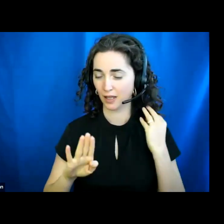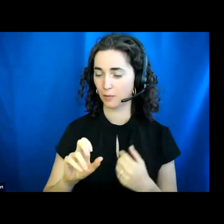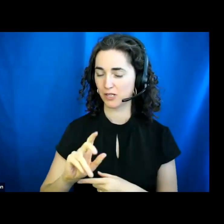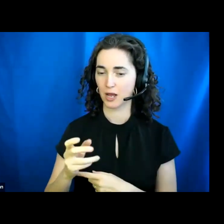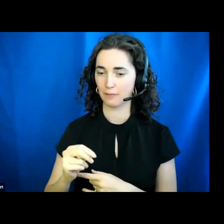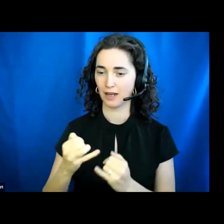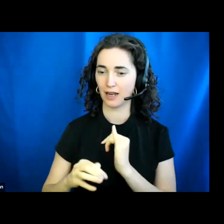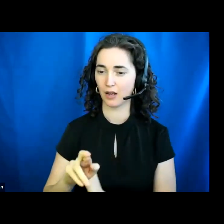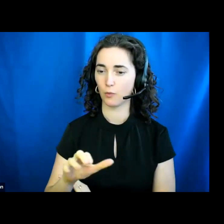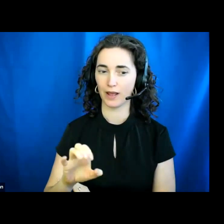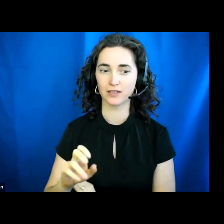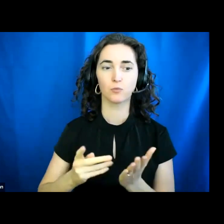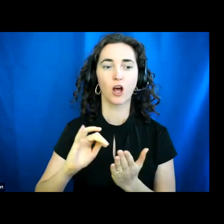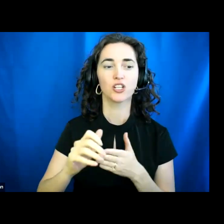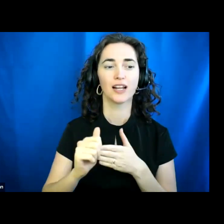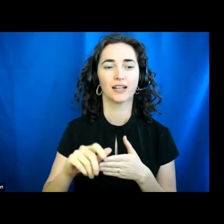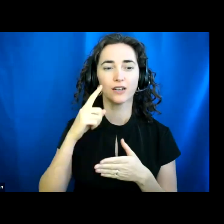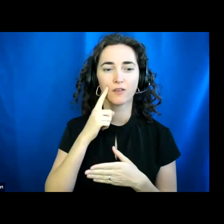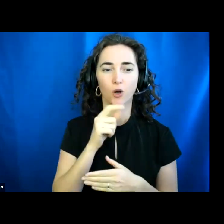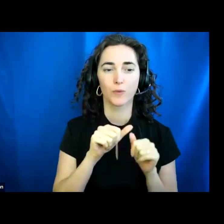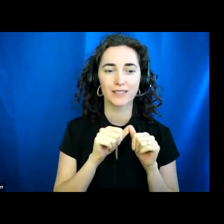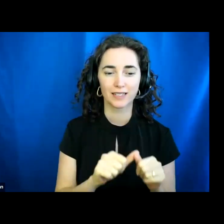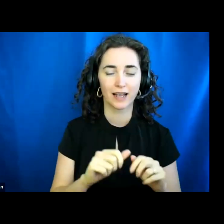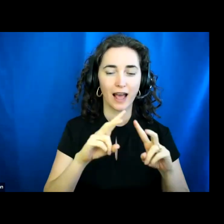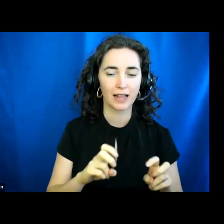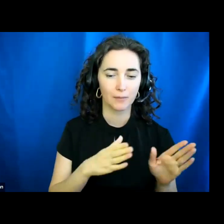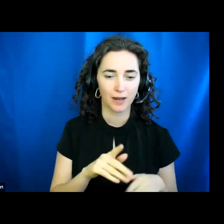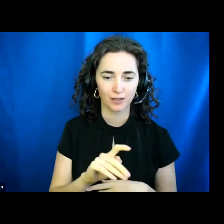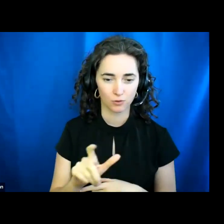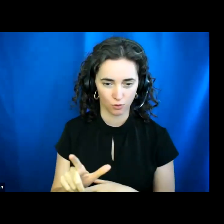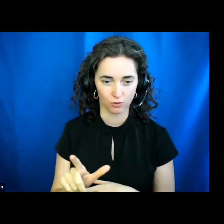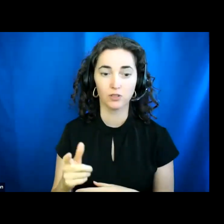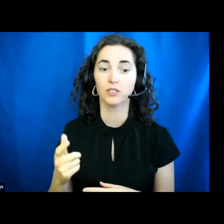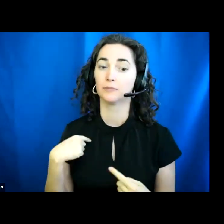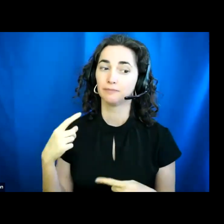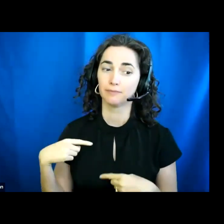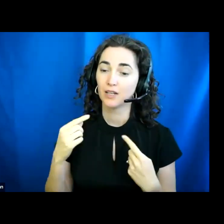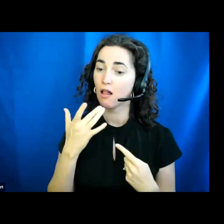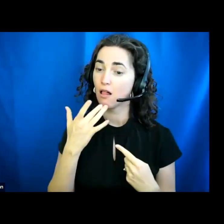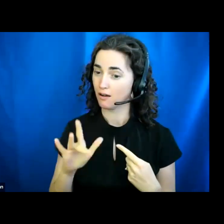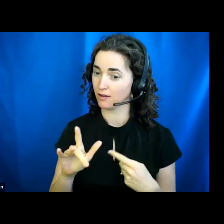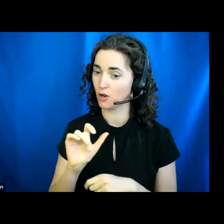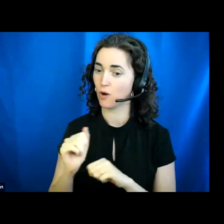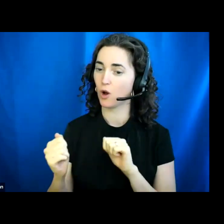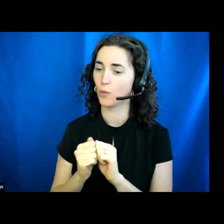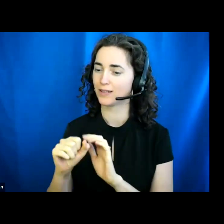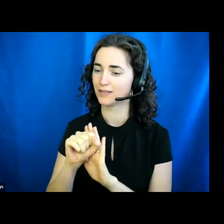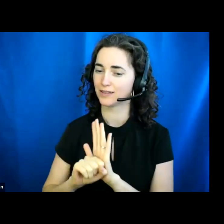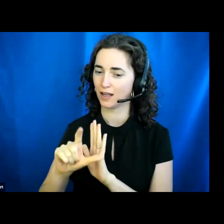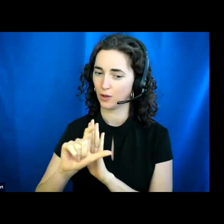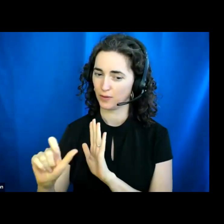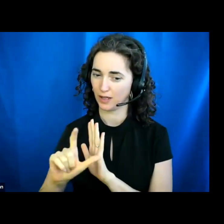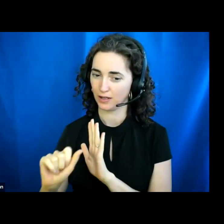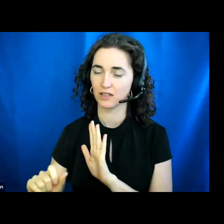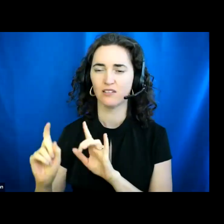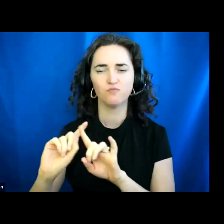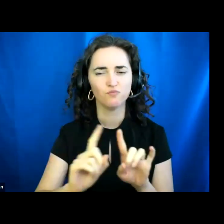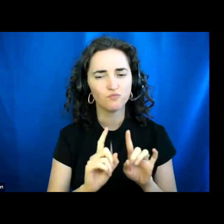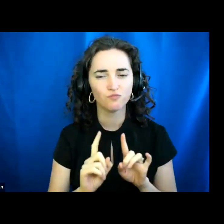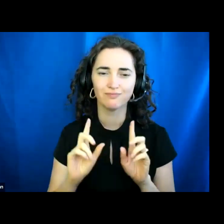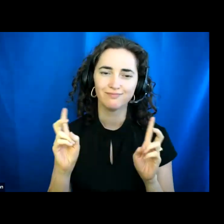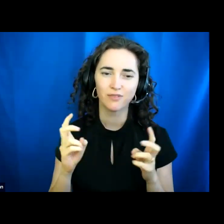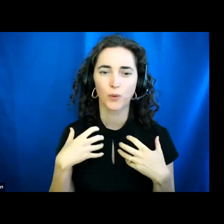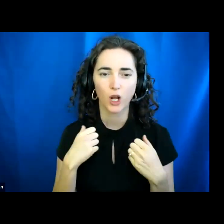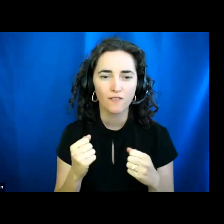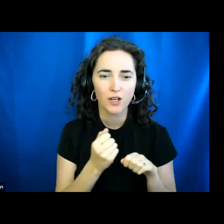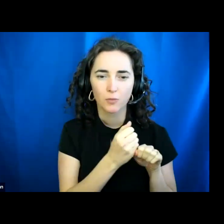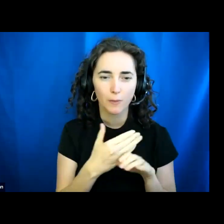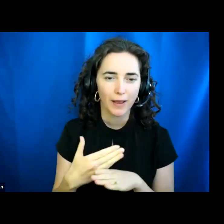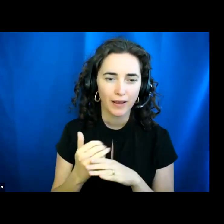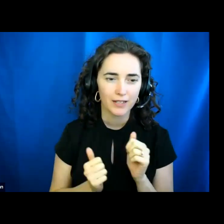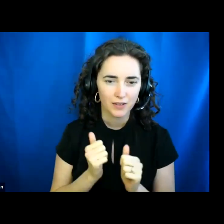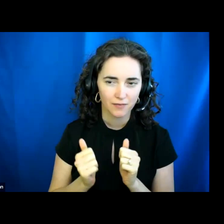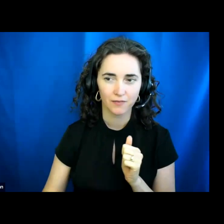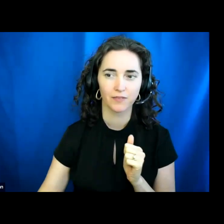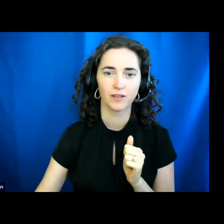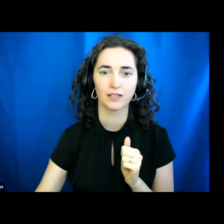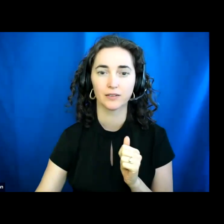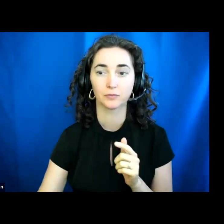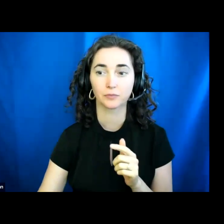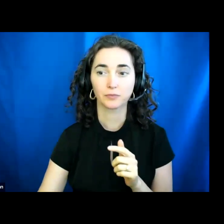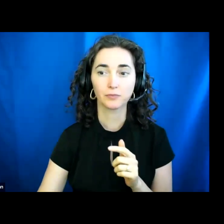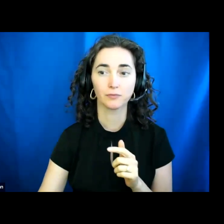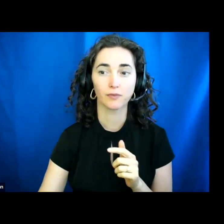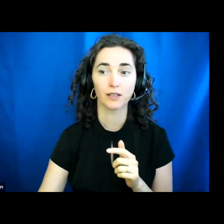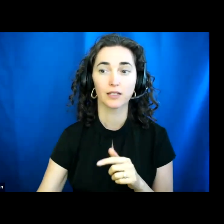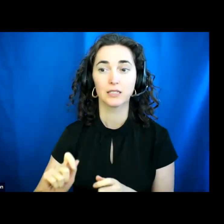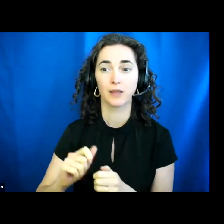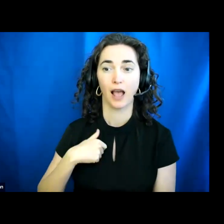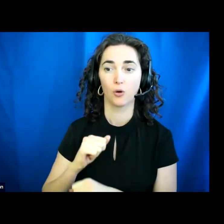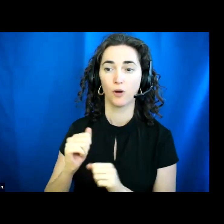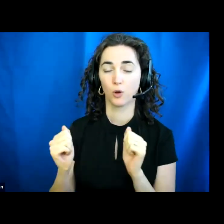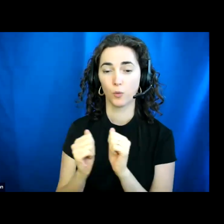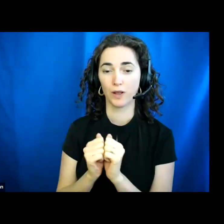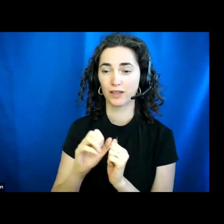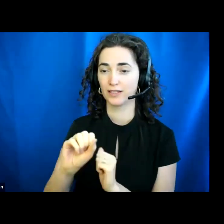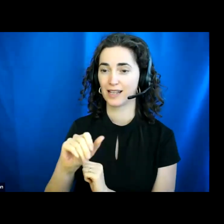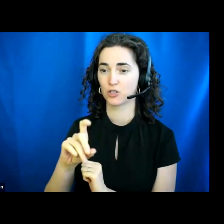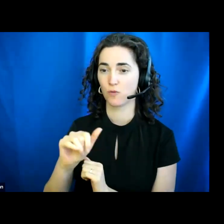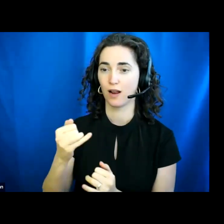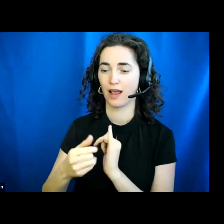I'm the project lead for the resilience analysis and planning tool. I have been lucky enough to work with the state of Louisiana on a number of kind of recovery and preparedness initiatives, specifically working with Sandra Gunner, in the data task force.